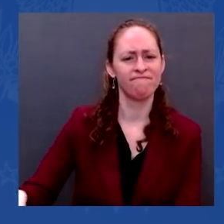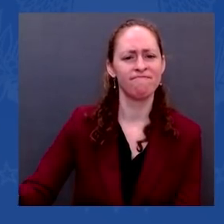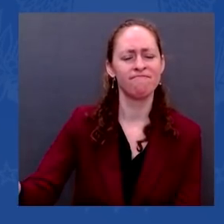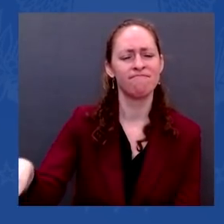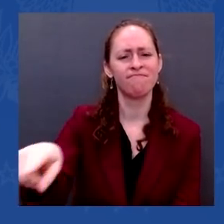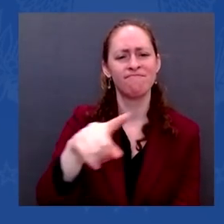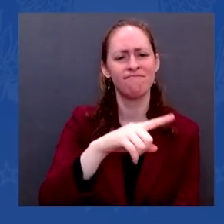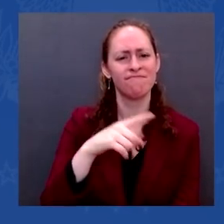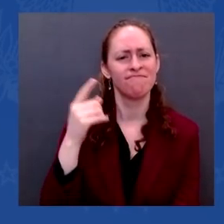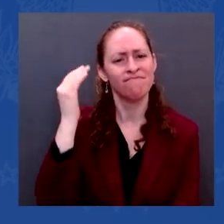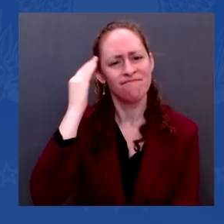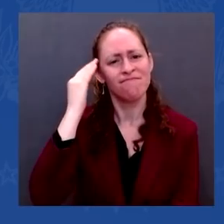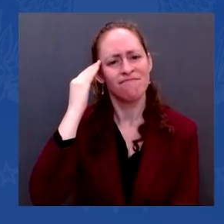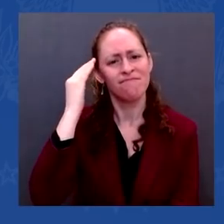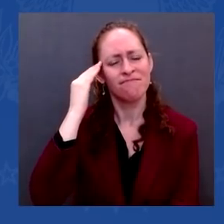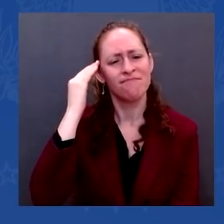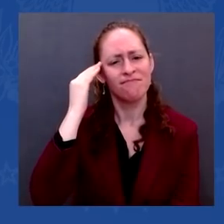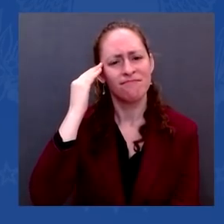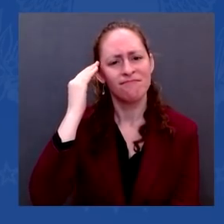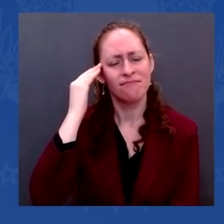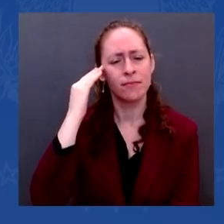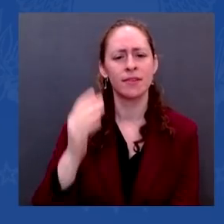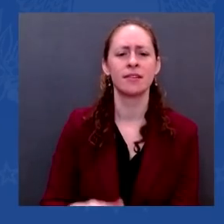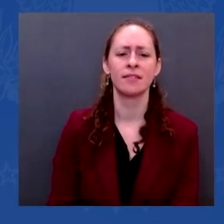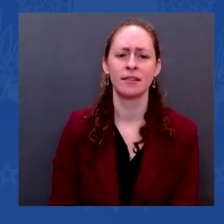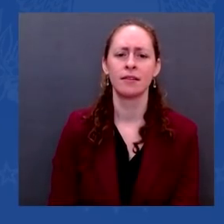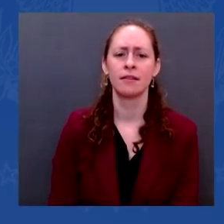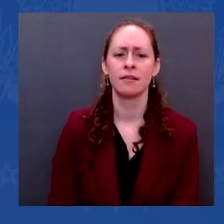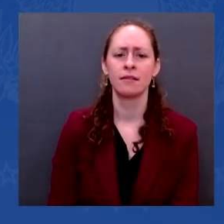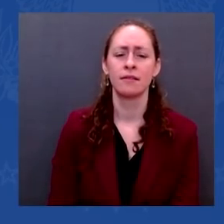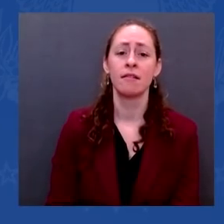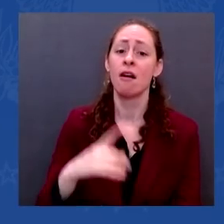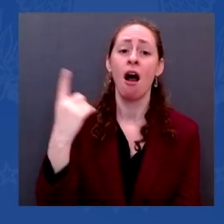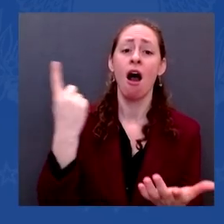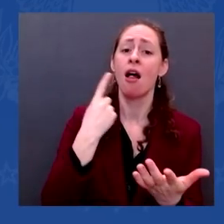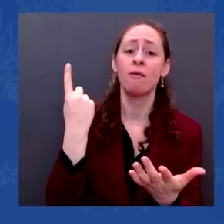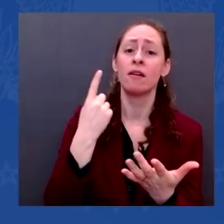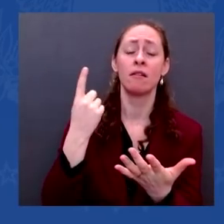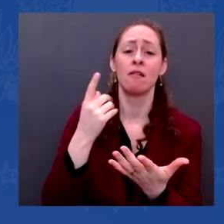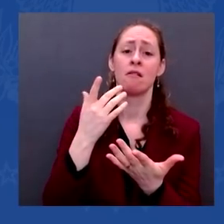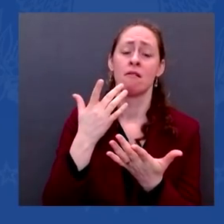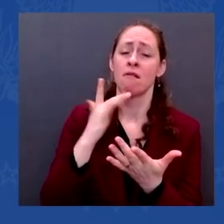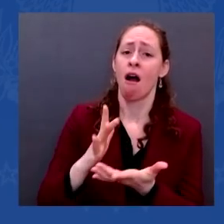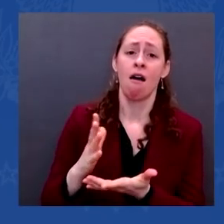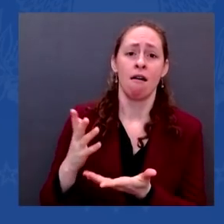every single, solitary moment. And so, I don't deserve this credit